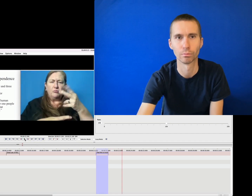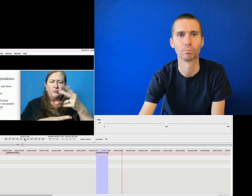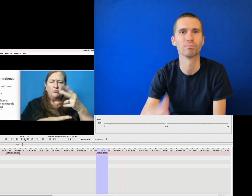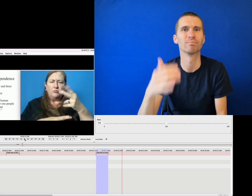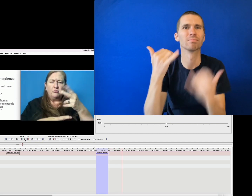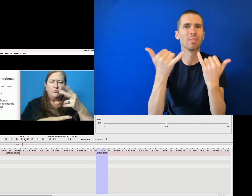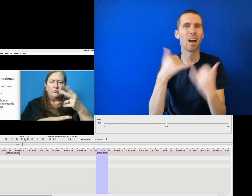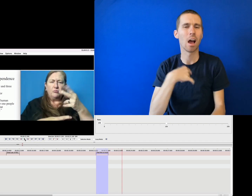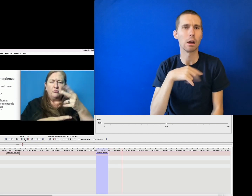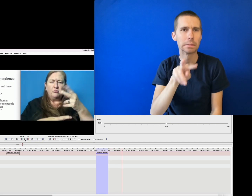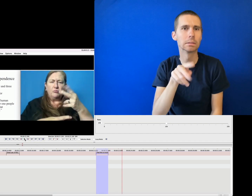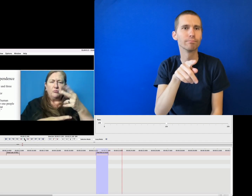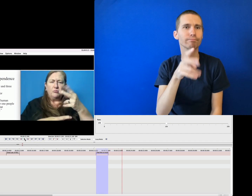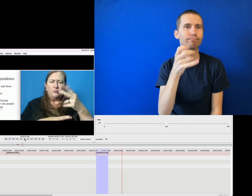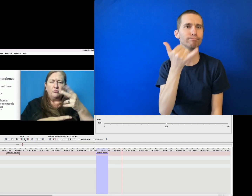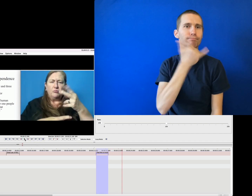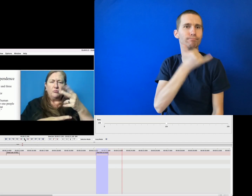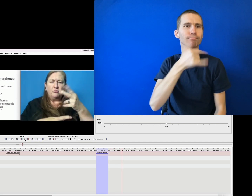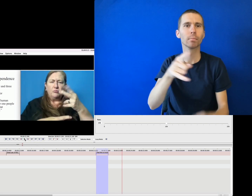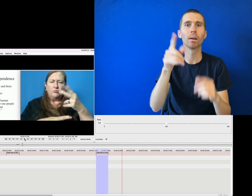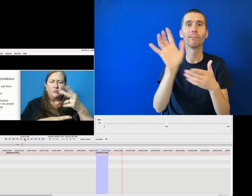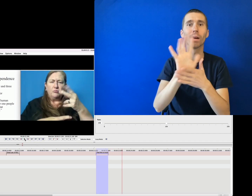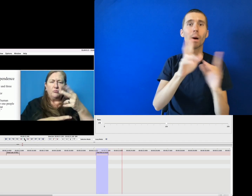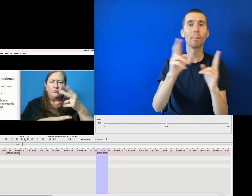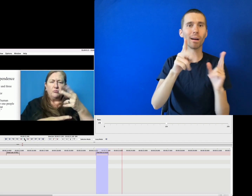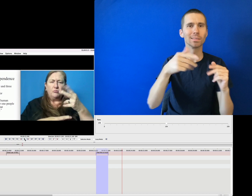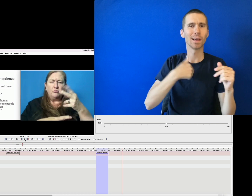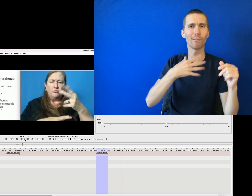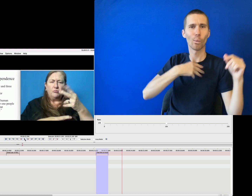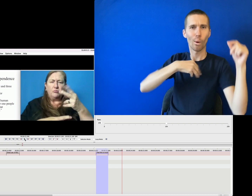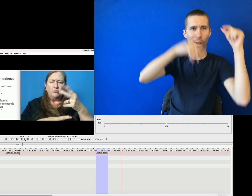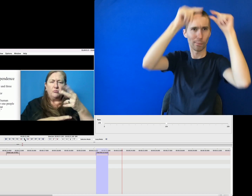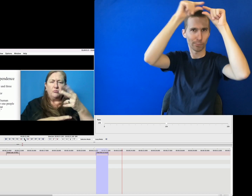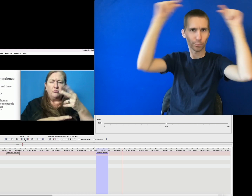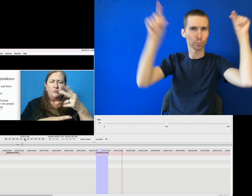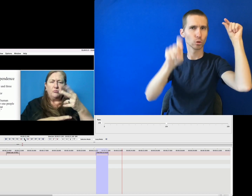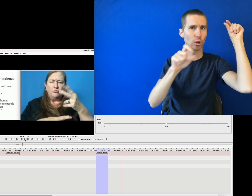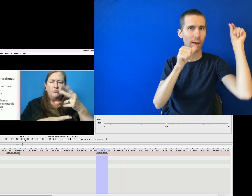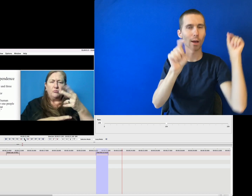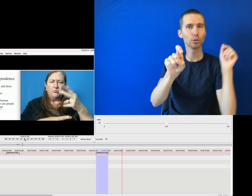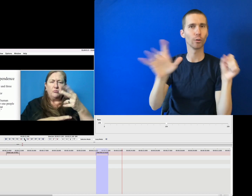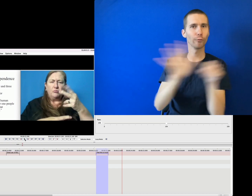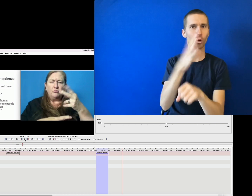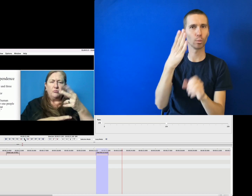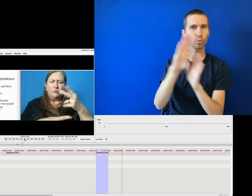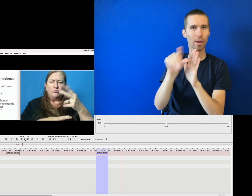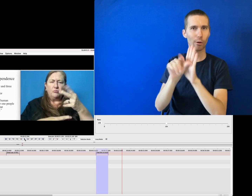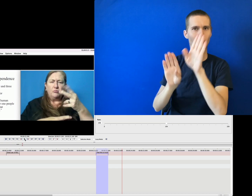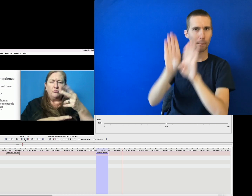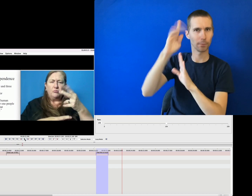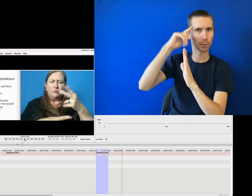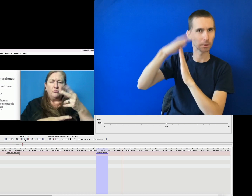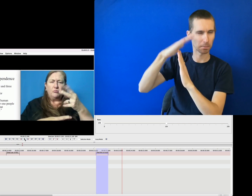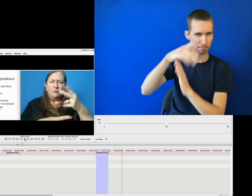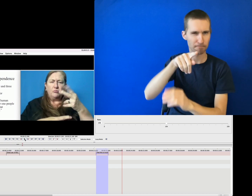I have paused the video and I want to make a feedback related to the background, which has a thin white line on top that should be fully colored blue.